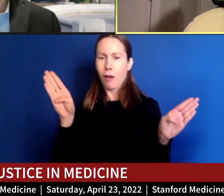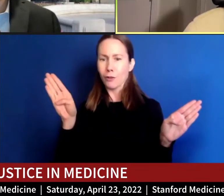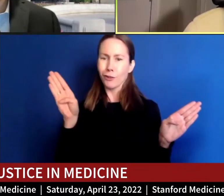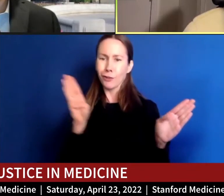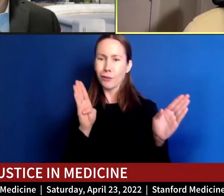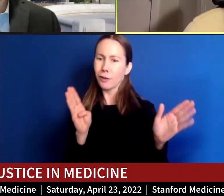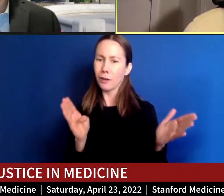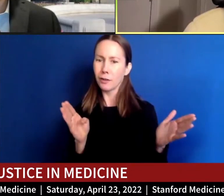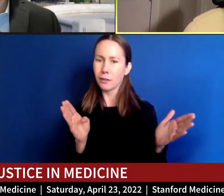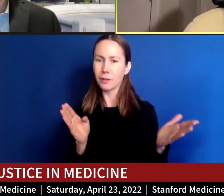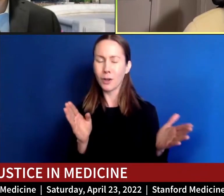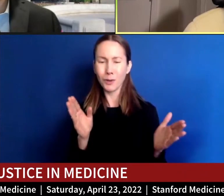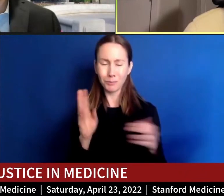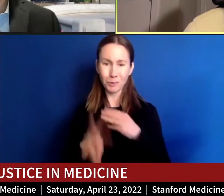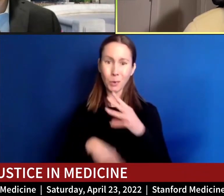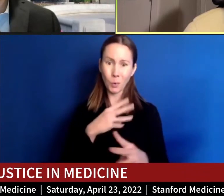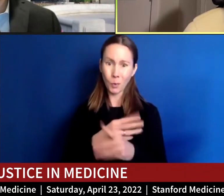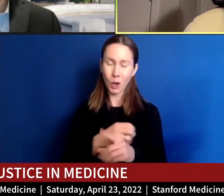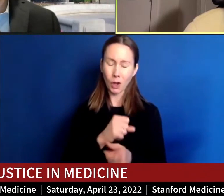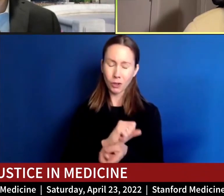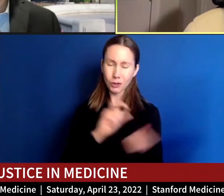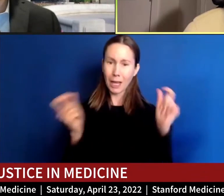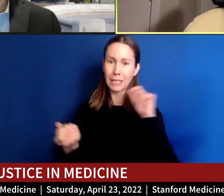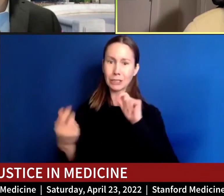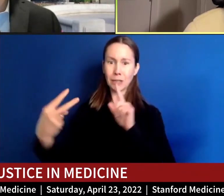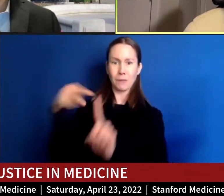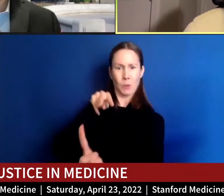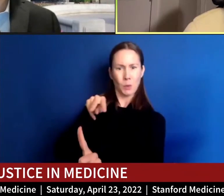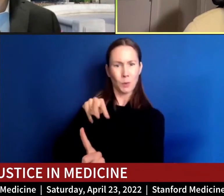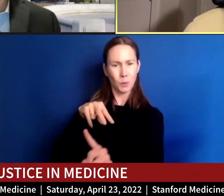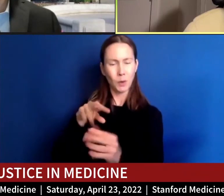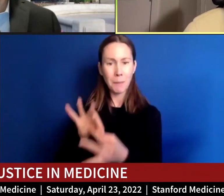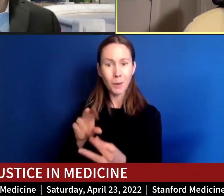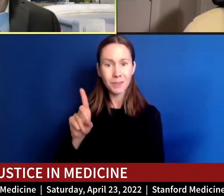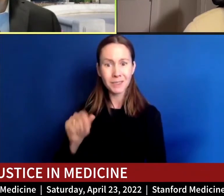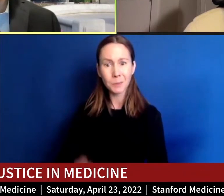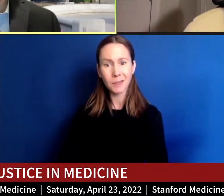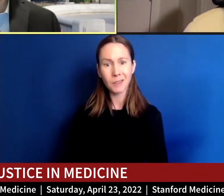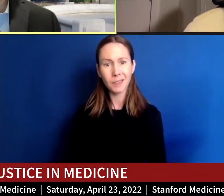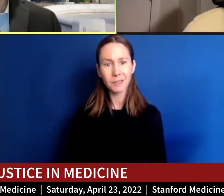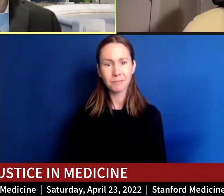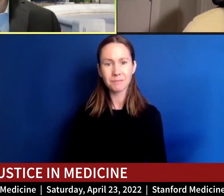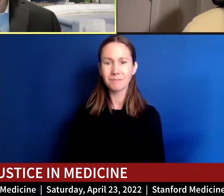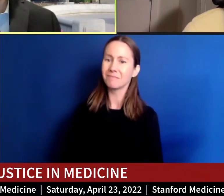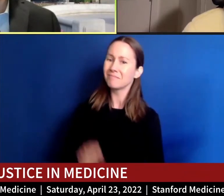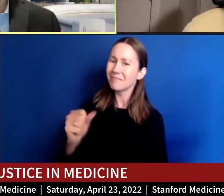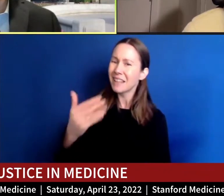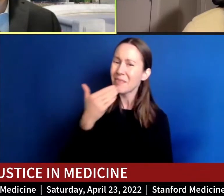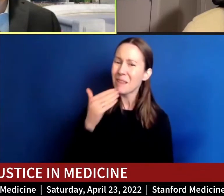world-changing view about disability. Alright, thank you so much, Alice. It was a pleasure!